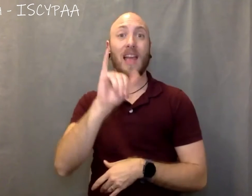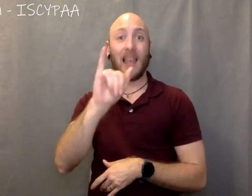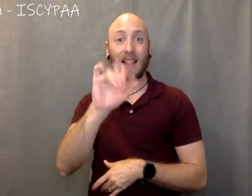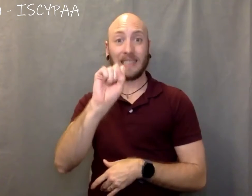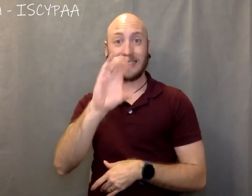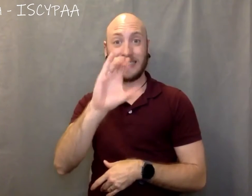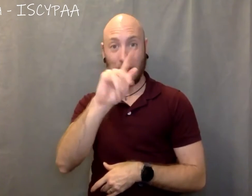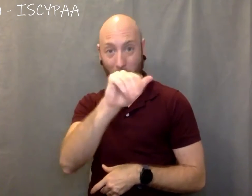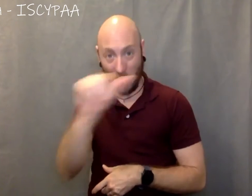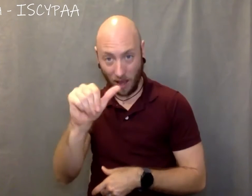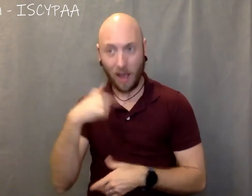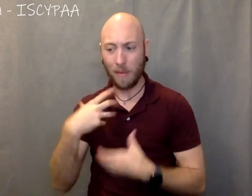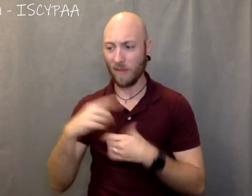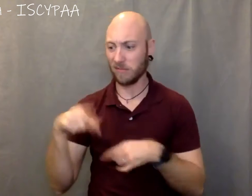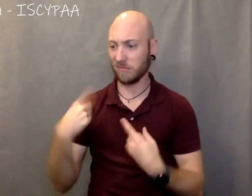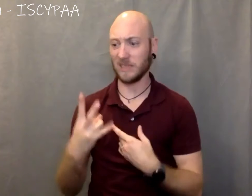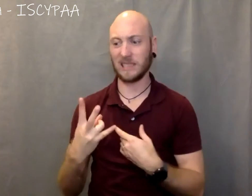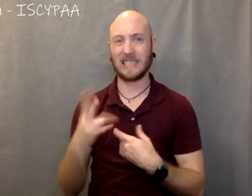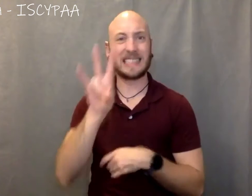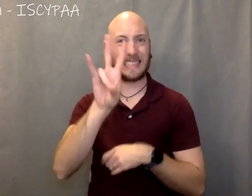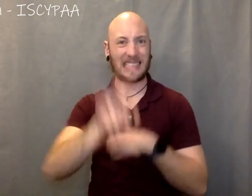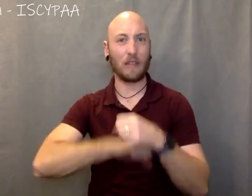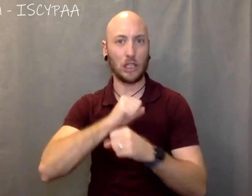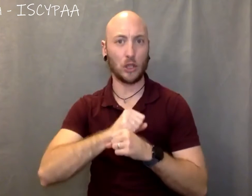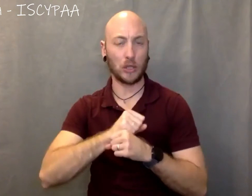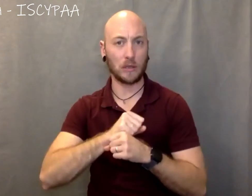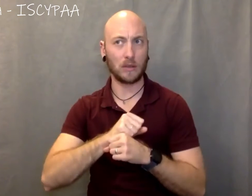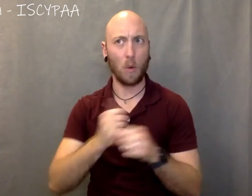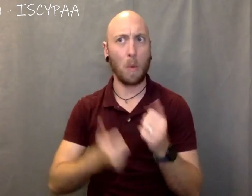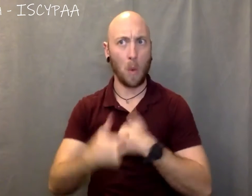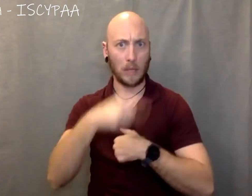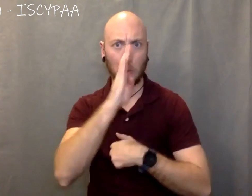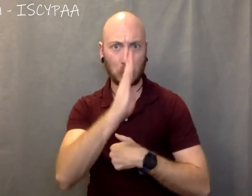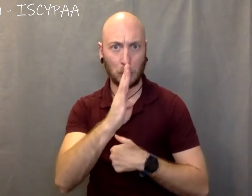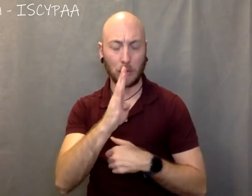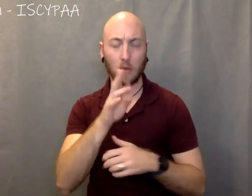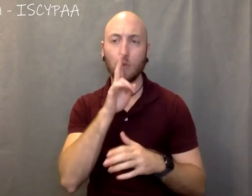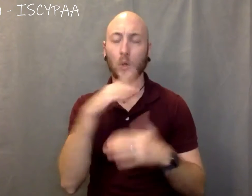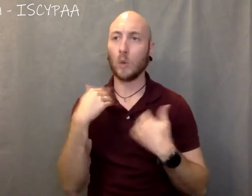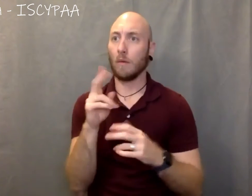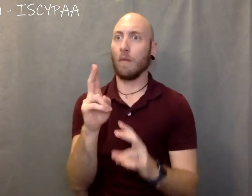last seven years so most of my sobriety. I'm humbled to be in a in a in a,